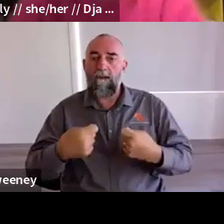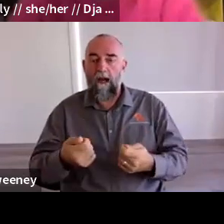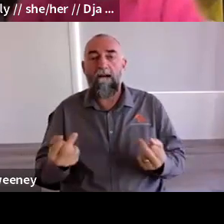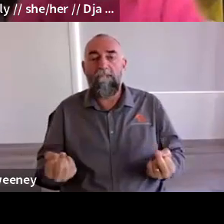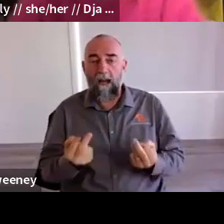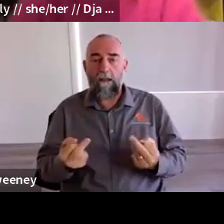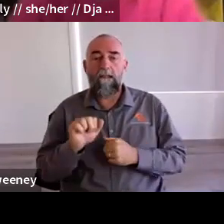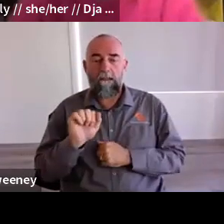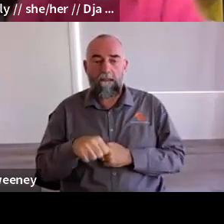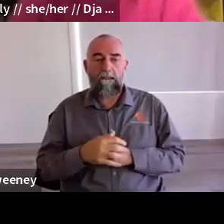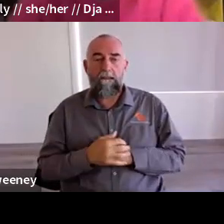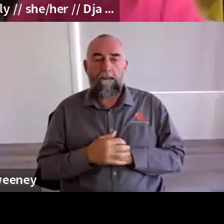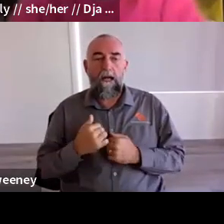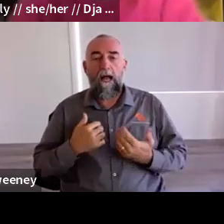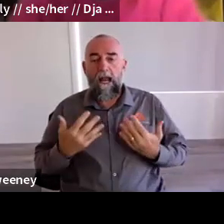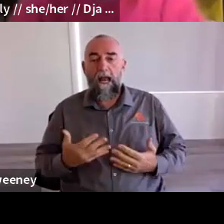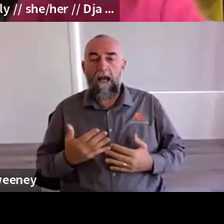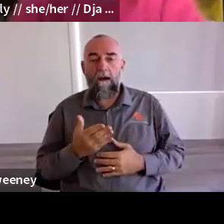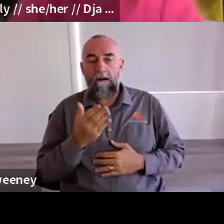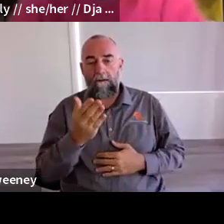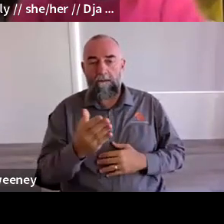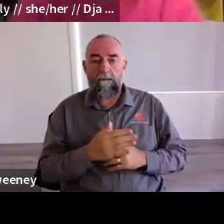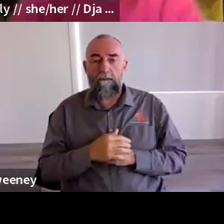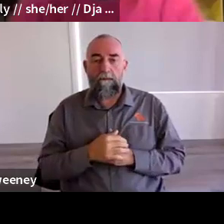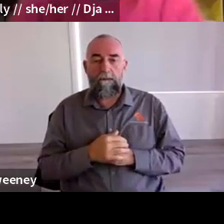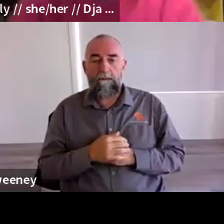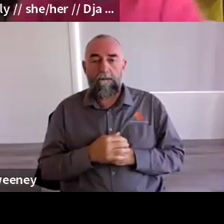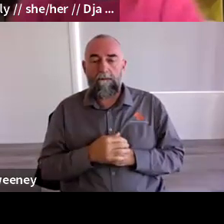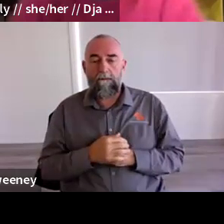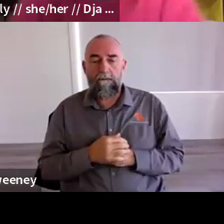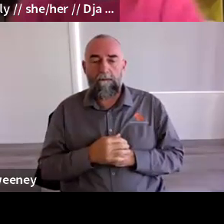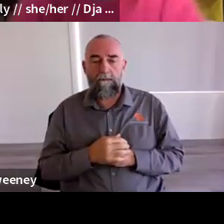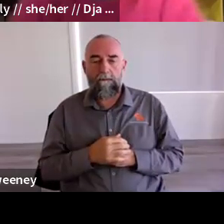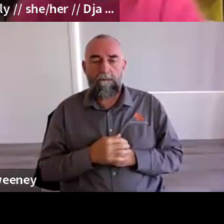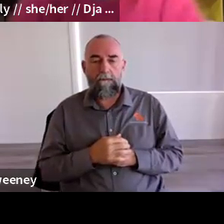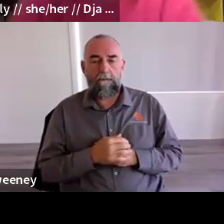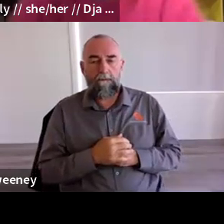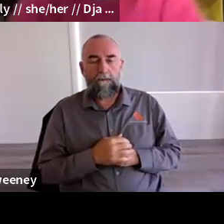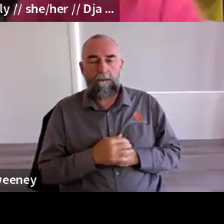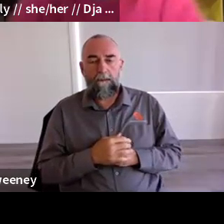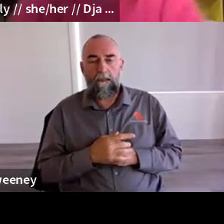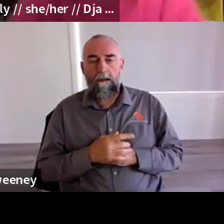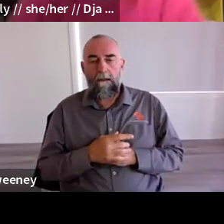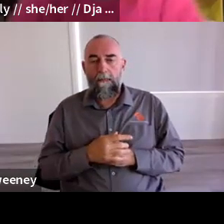really great place to start, with all of these links. You can copy and paste them from the chat but we'll make them available. OK, I will hand over to